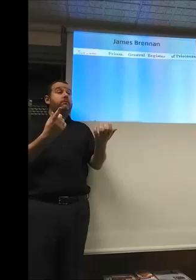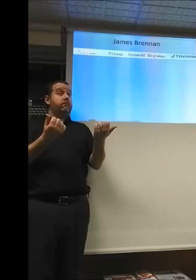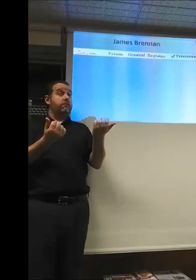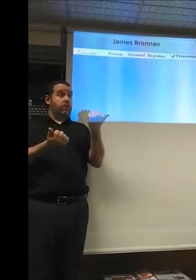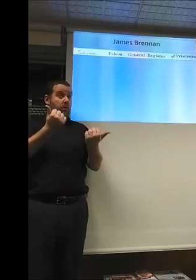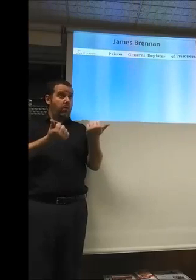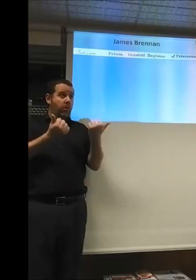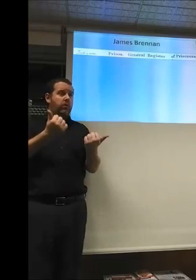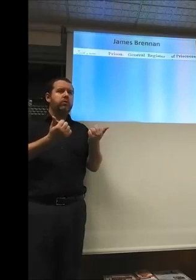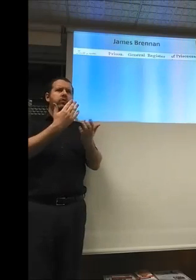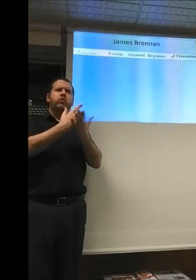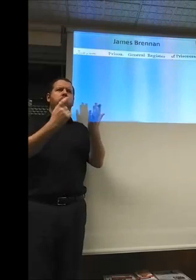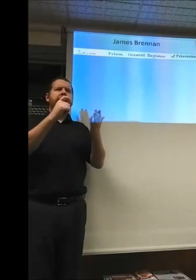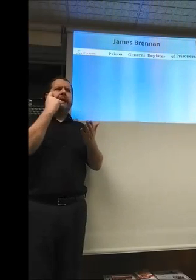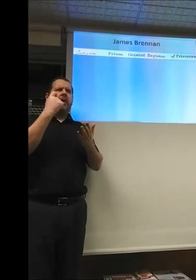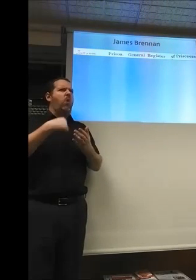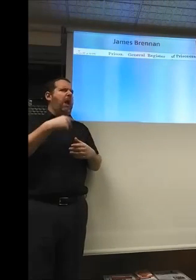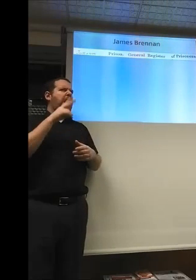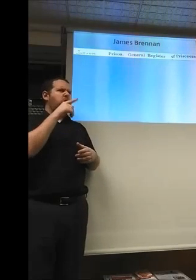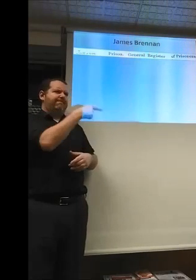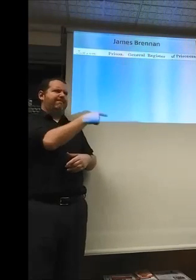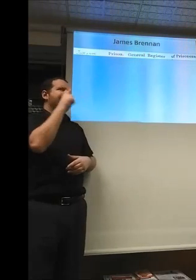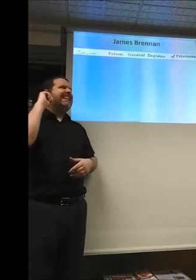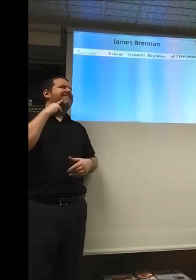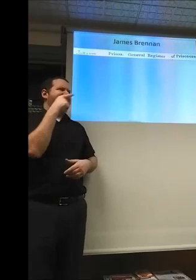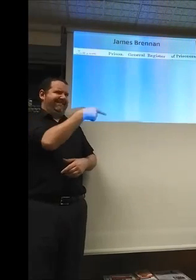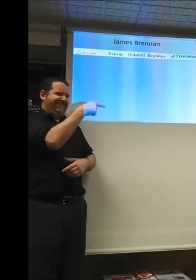He was born in 1850.